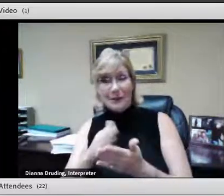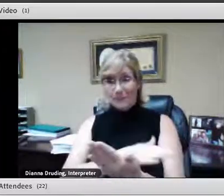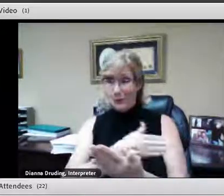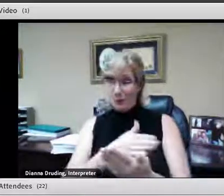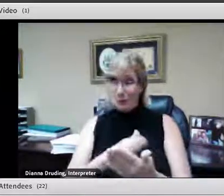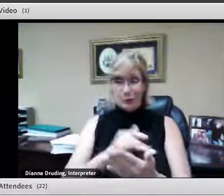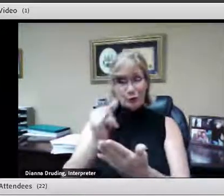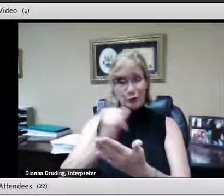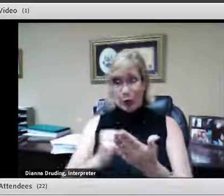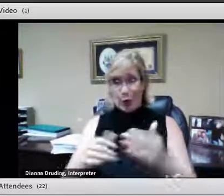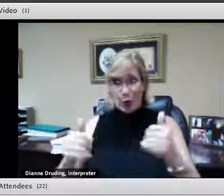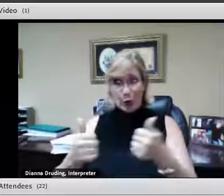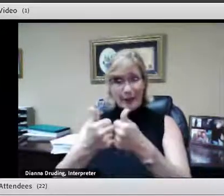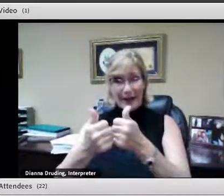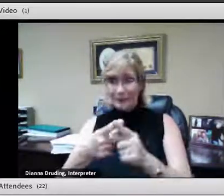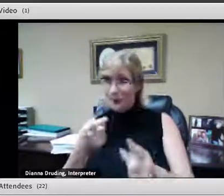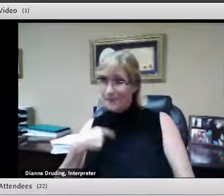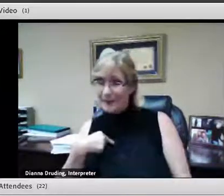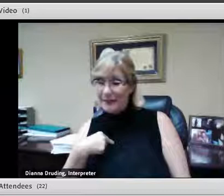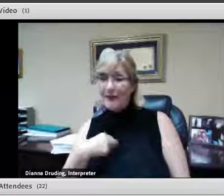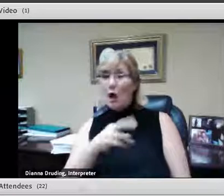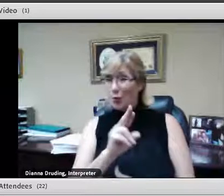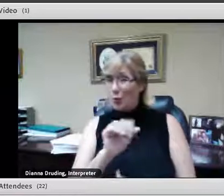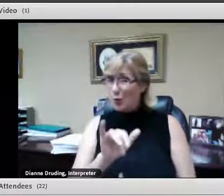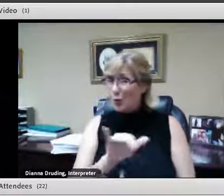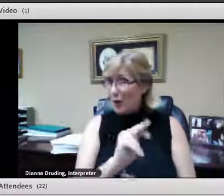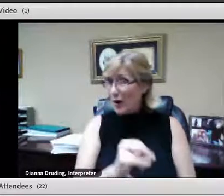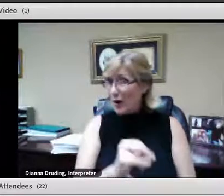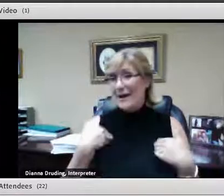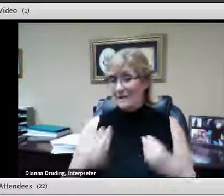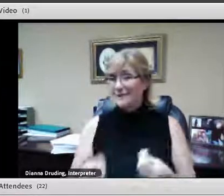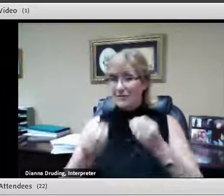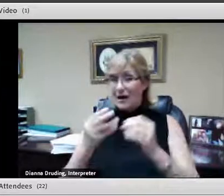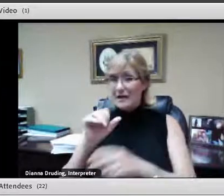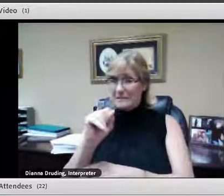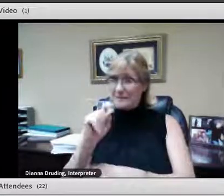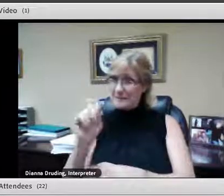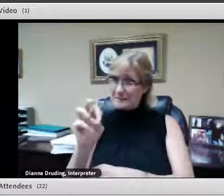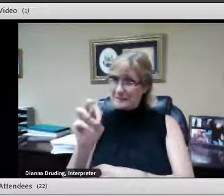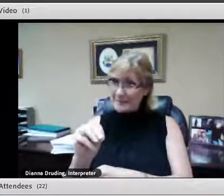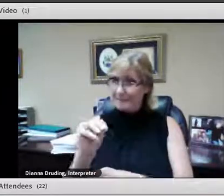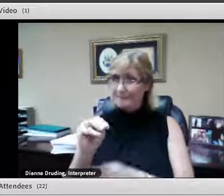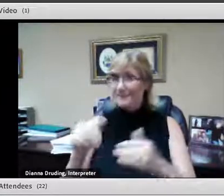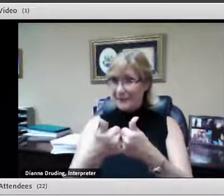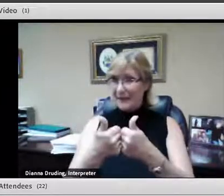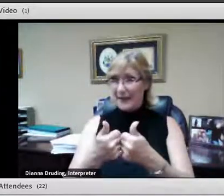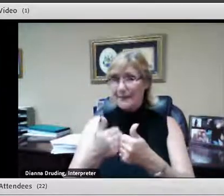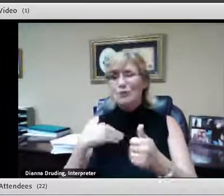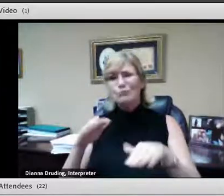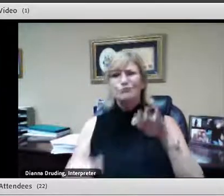but I know Ryan has got a ton of STEM games for you. So, we should balance this out pretty nicely here today.